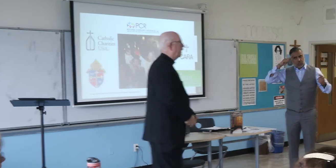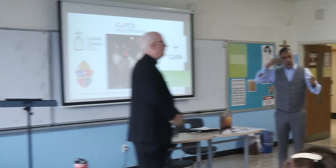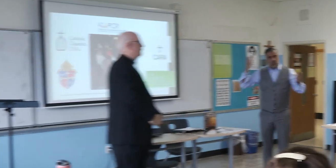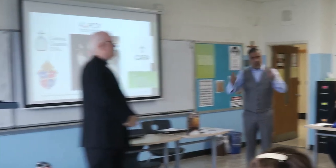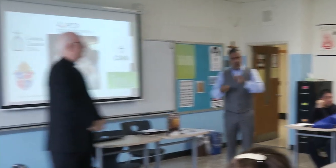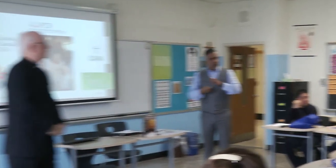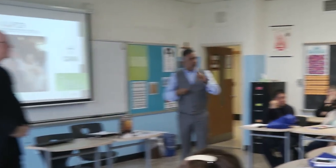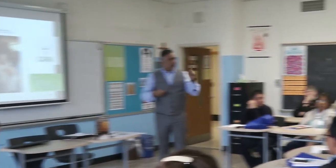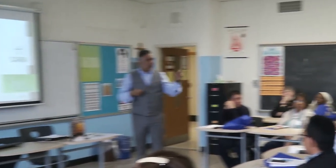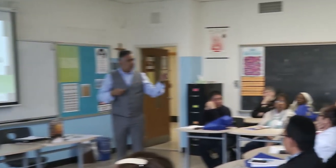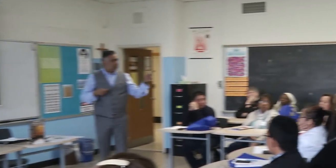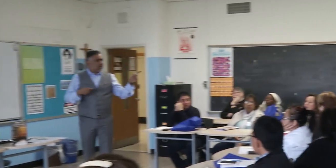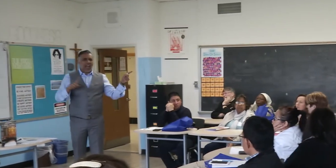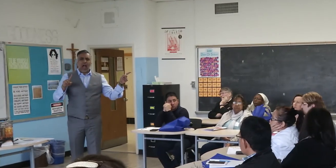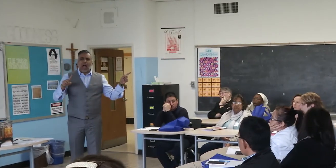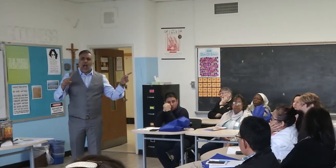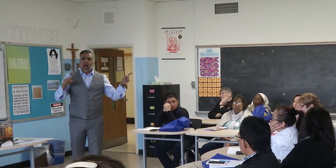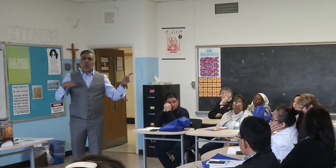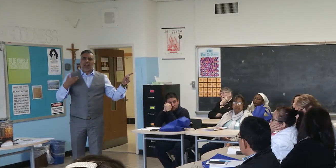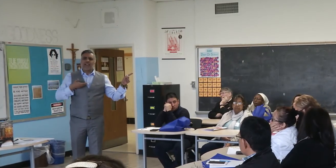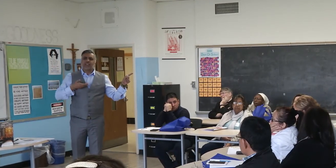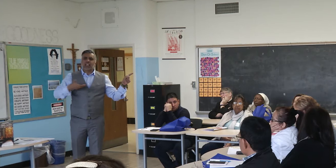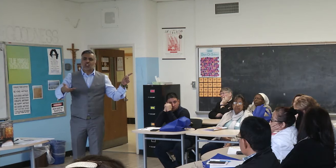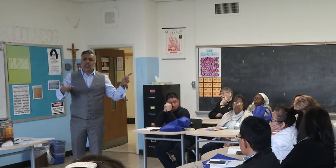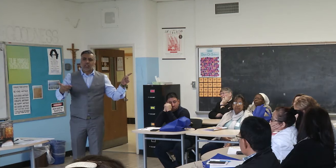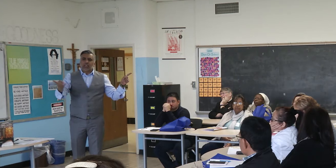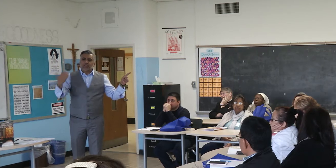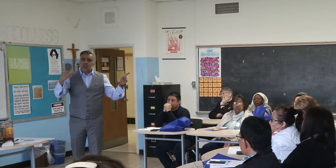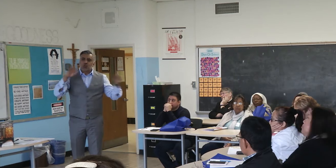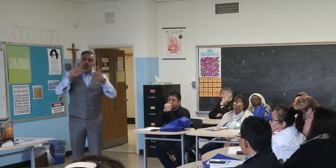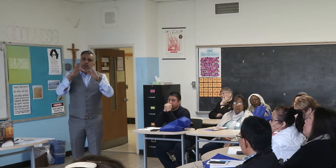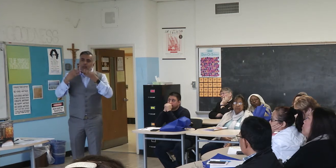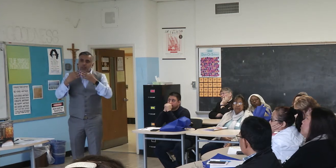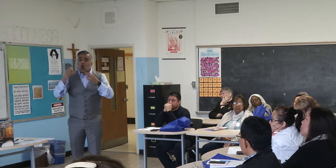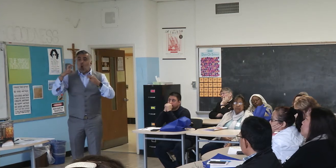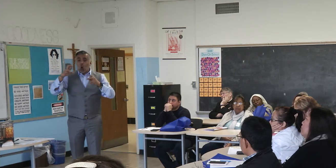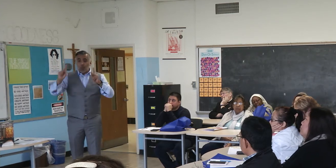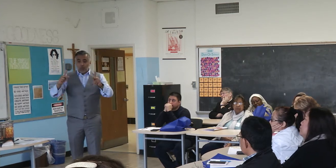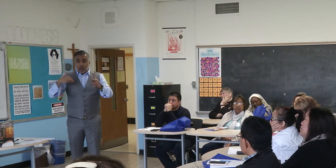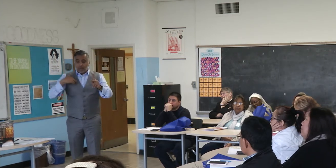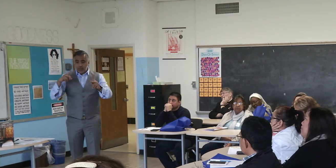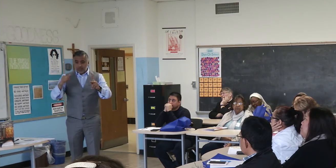[Questioner: Here's one other thought, though. How 'bout the question of invitation to families or to folks with disabilities? The point of